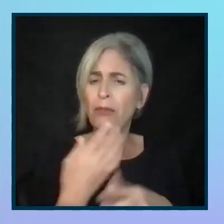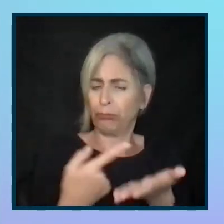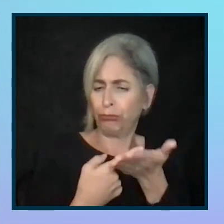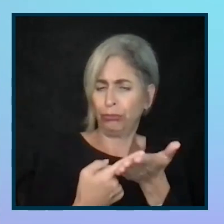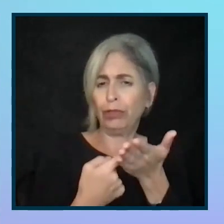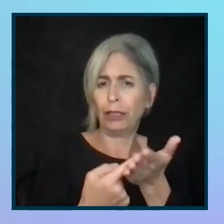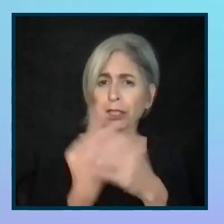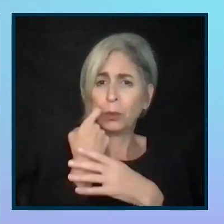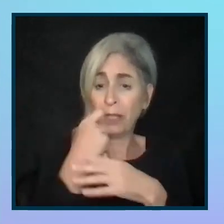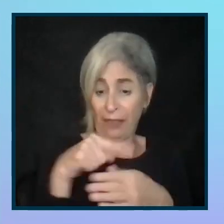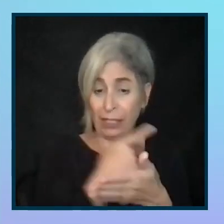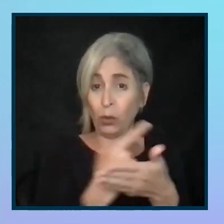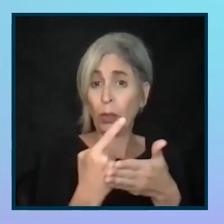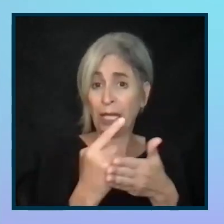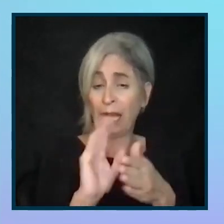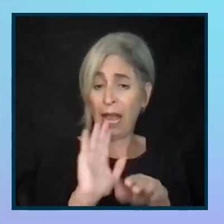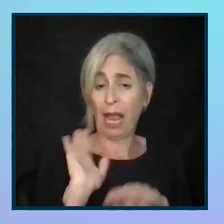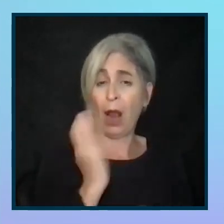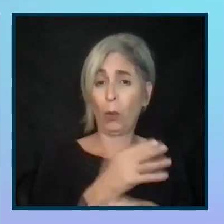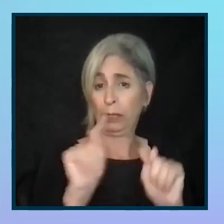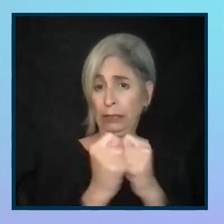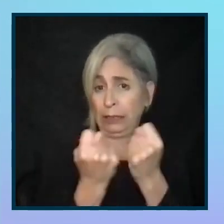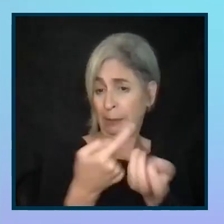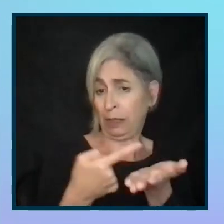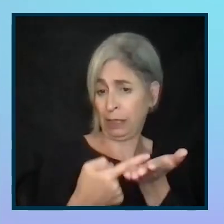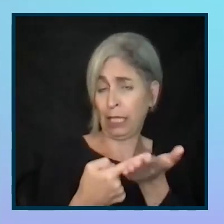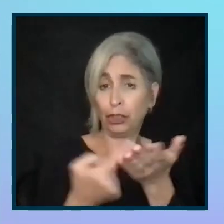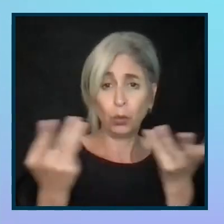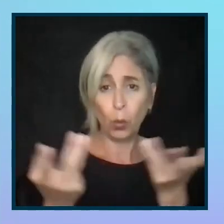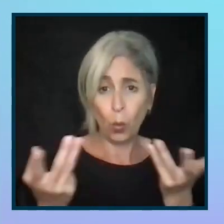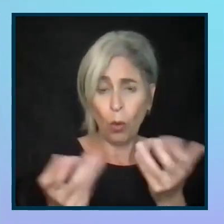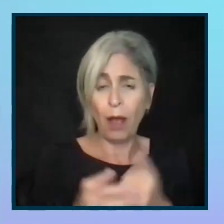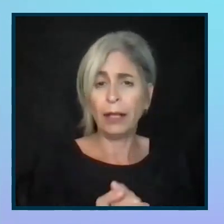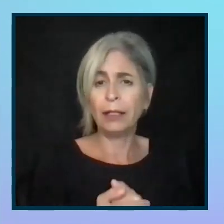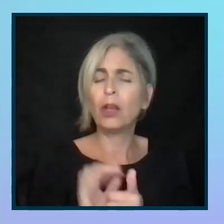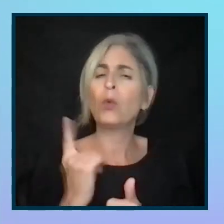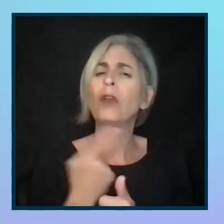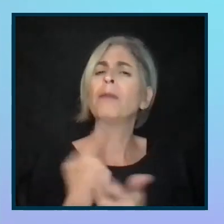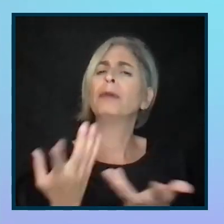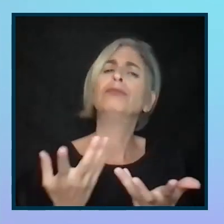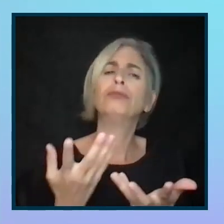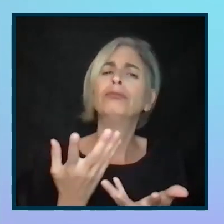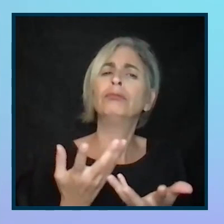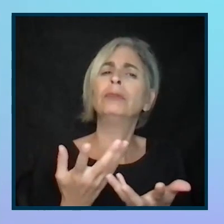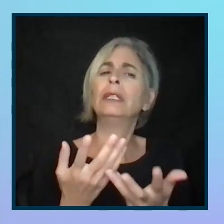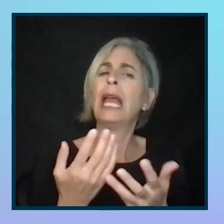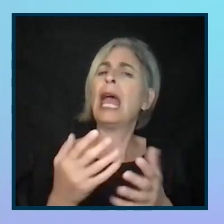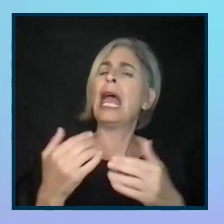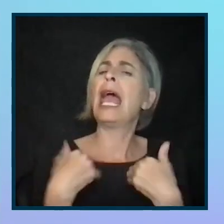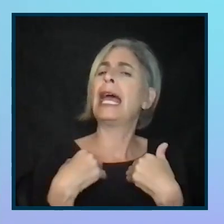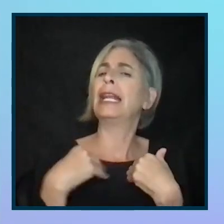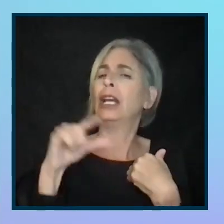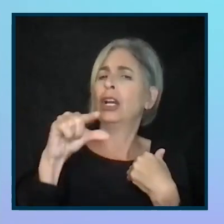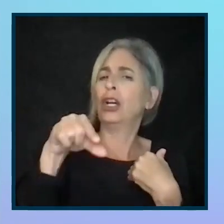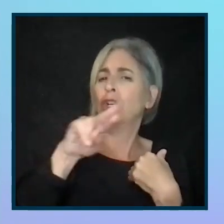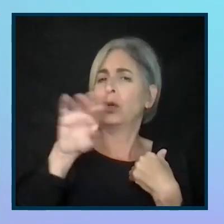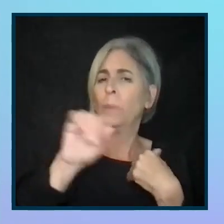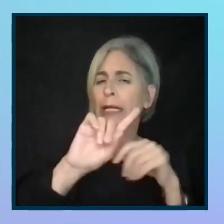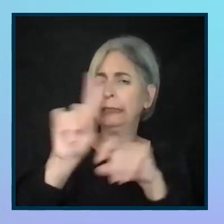just this week on our team is we've been taking this quiz. There's an Atlassian article